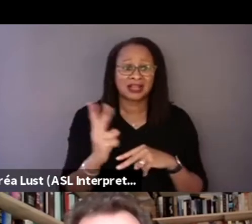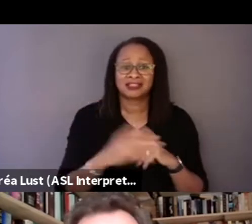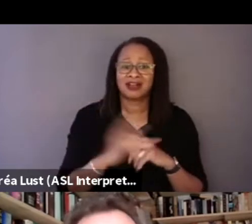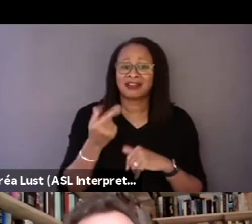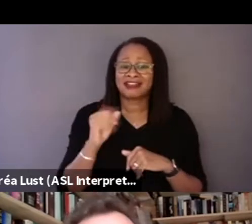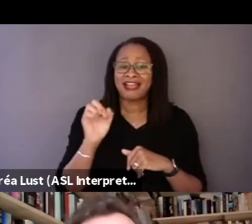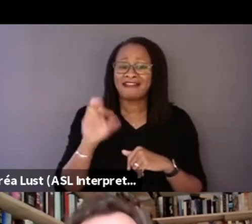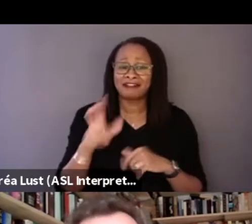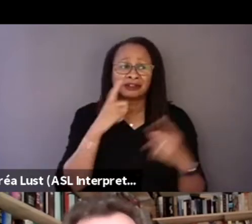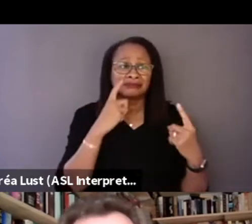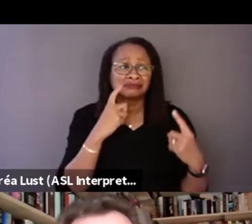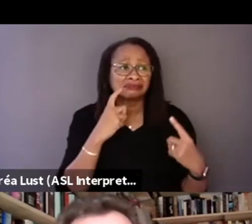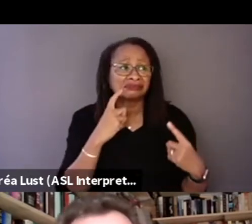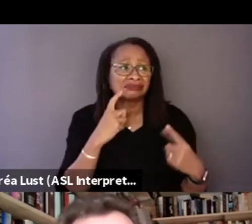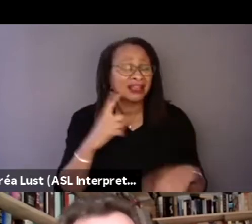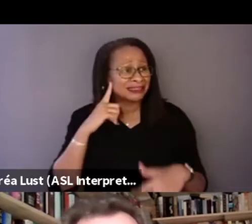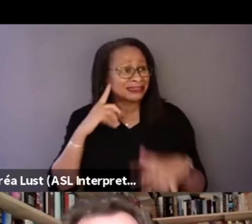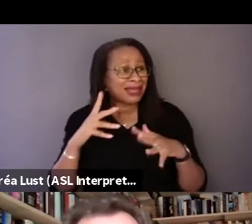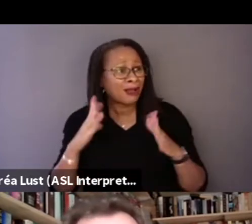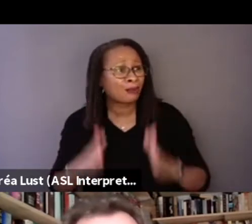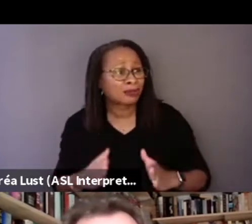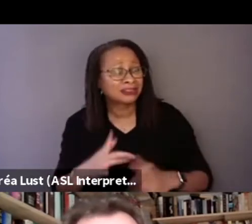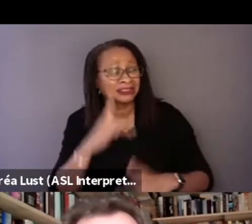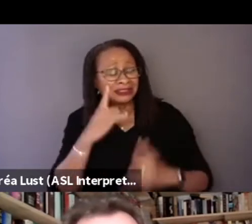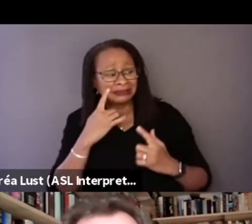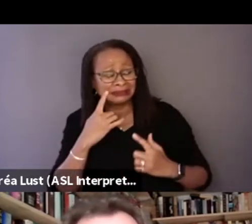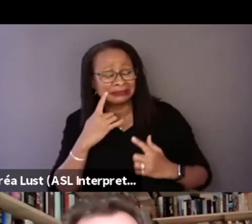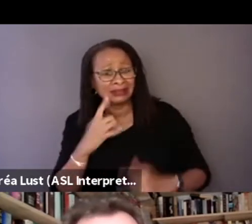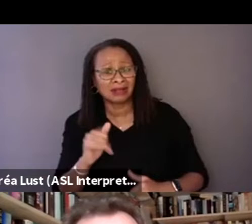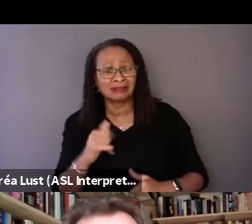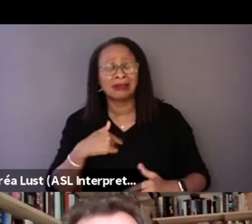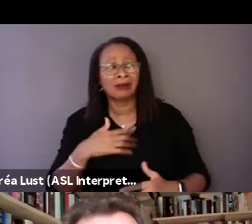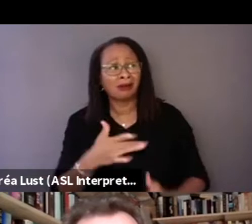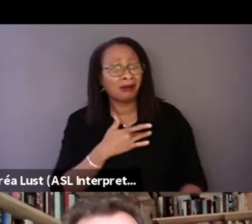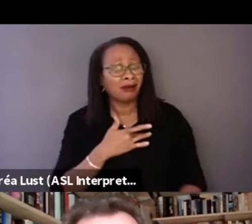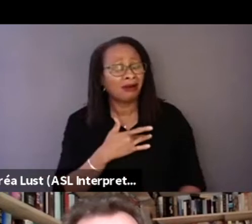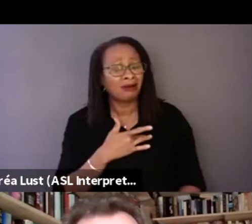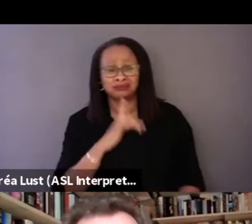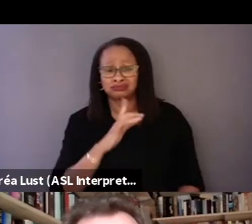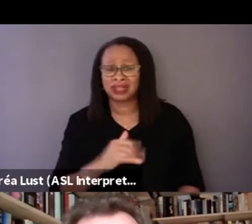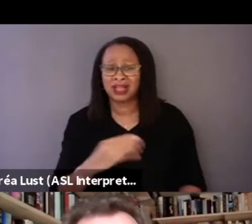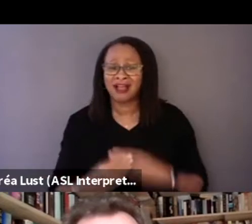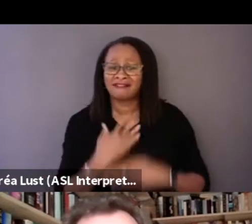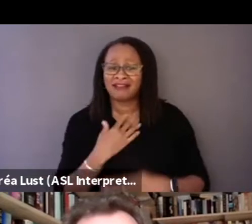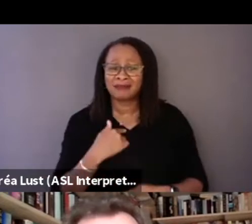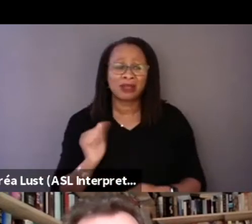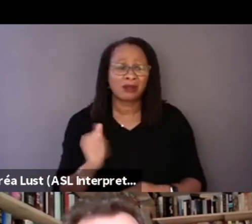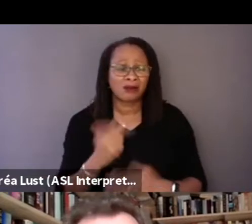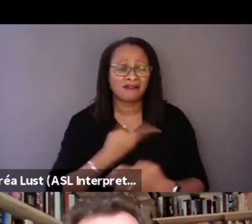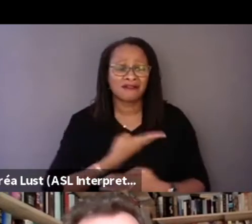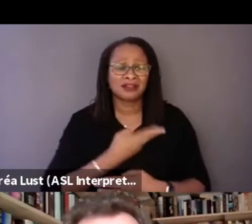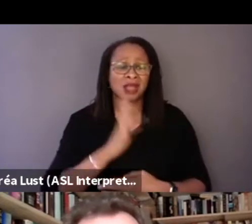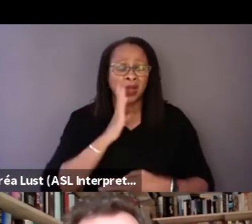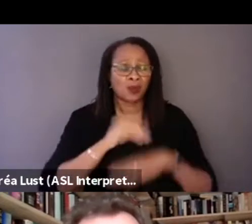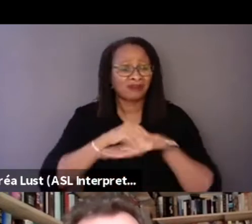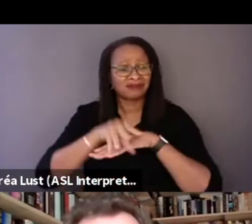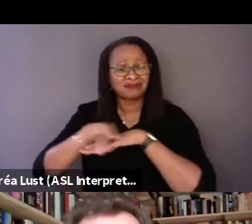and I saw our sound guy tearing up and I was really moved. And I was like, oh, this is affecting me and all of us, I know it's gonna affect so many more people.